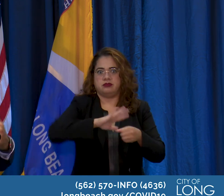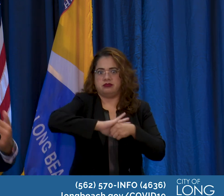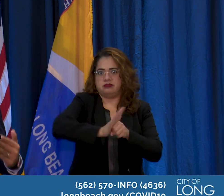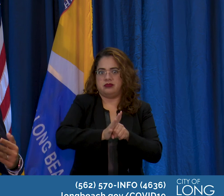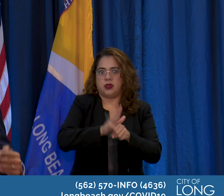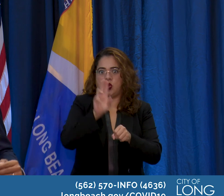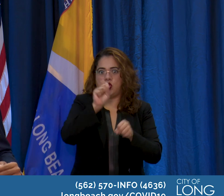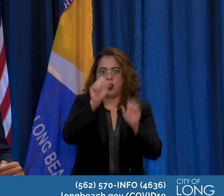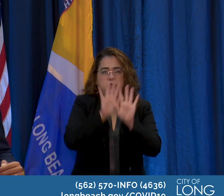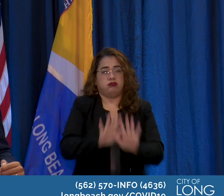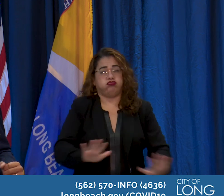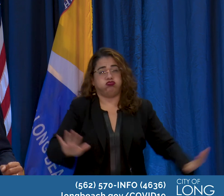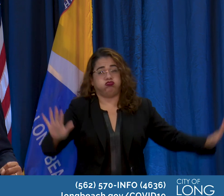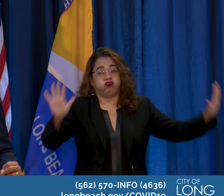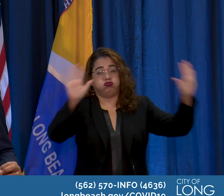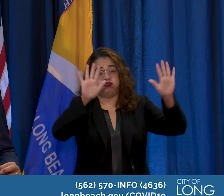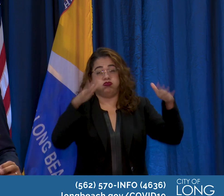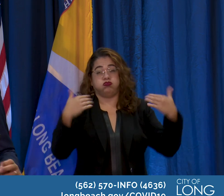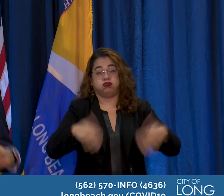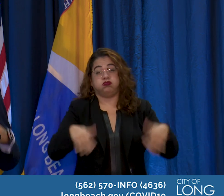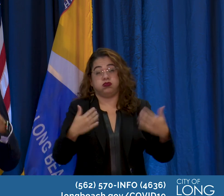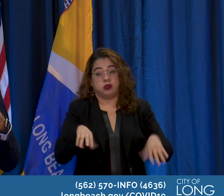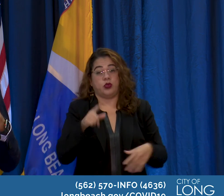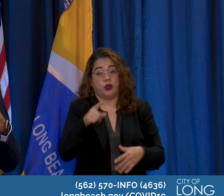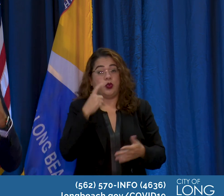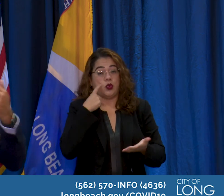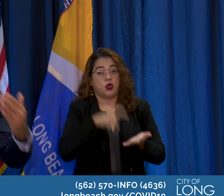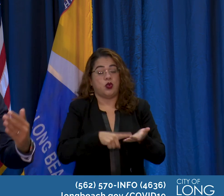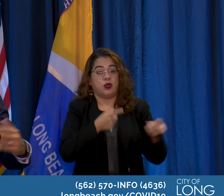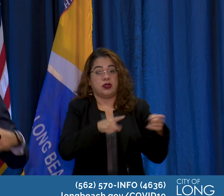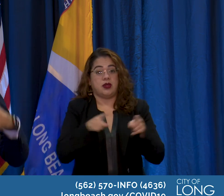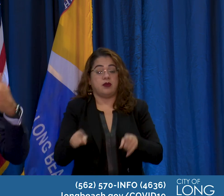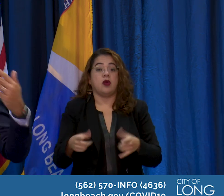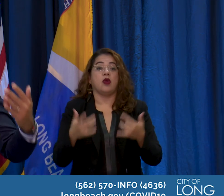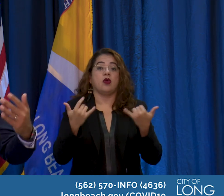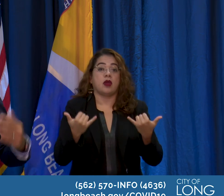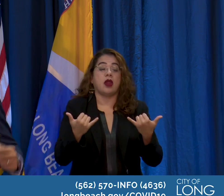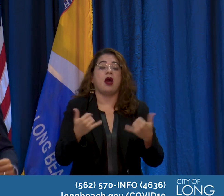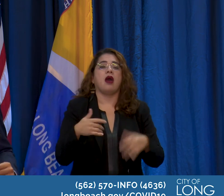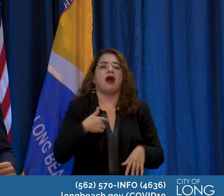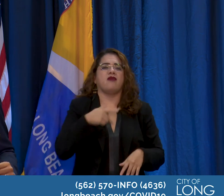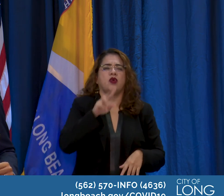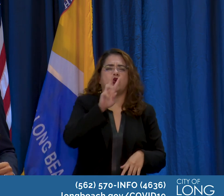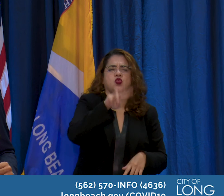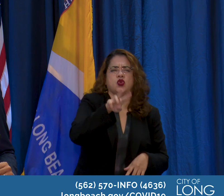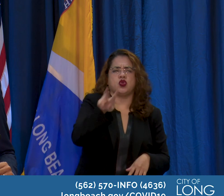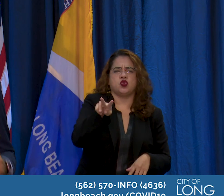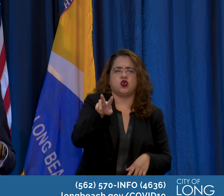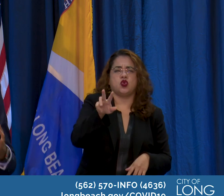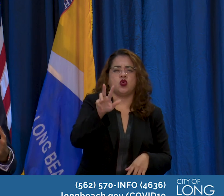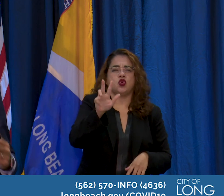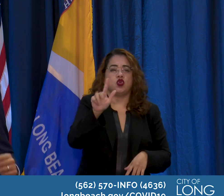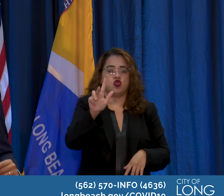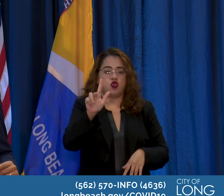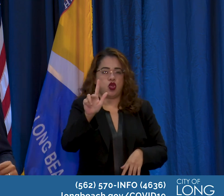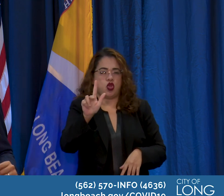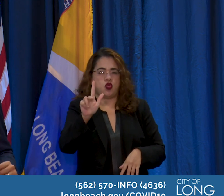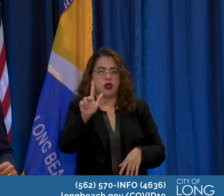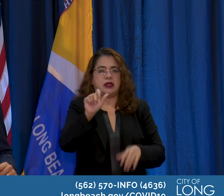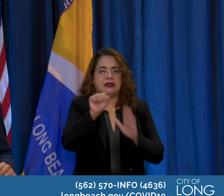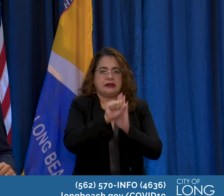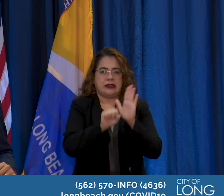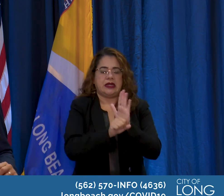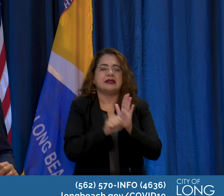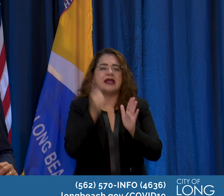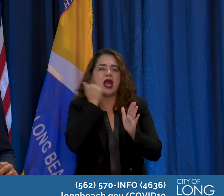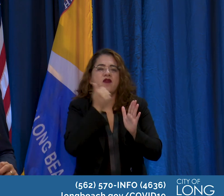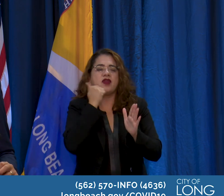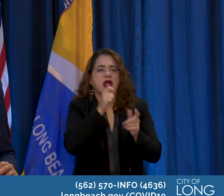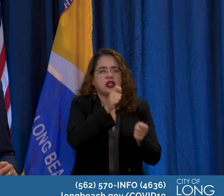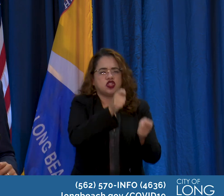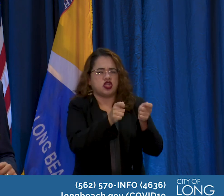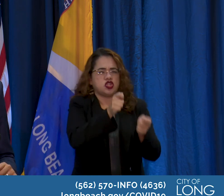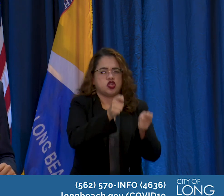The truth is that we have 22, 23 states and that number changes day to day, where cases